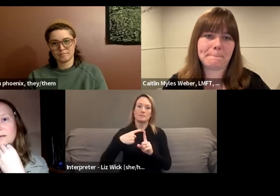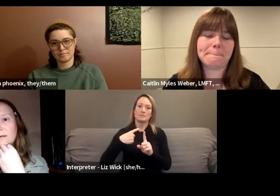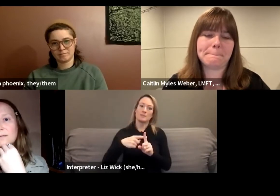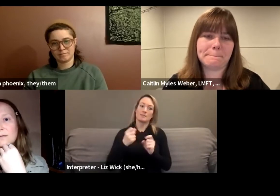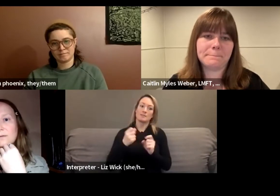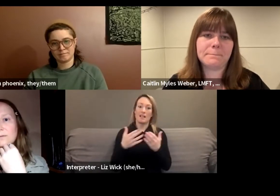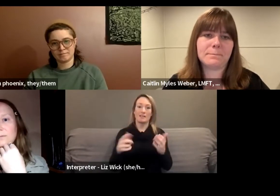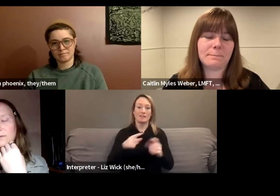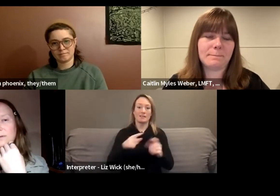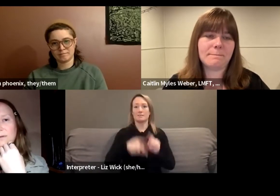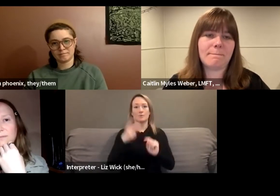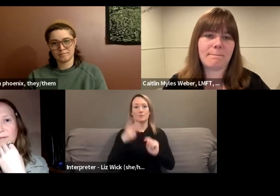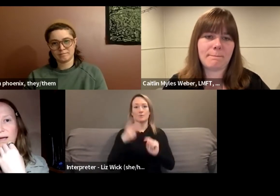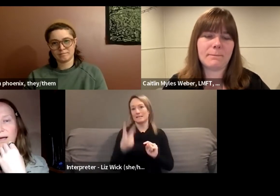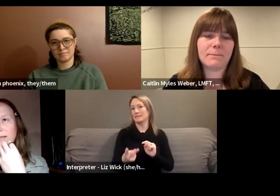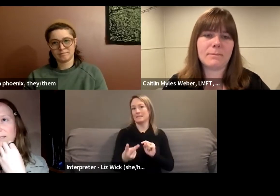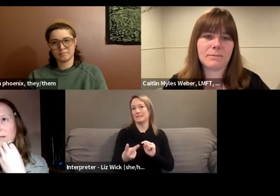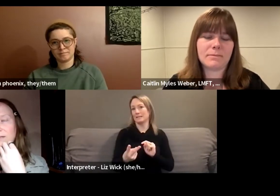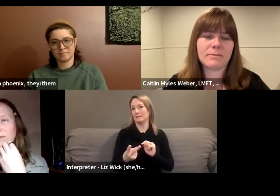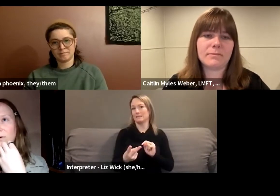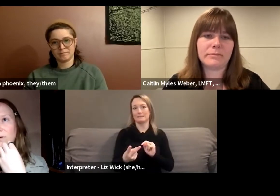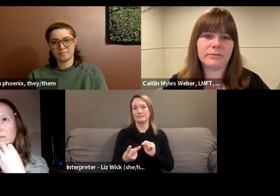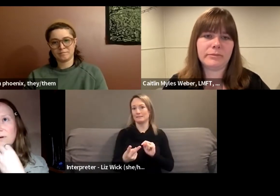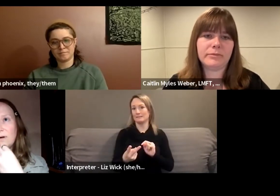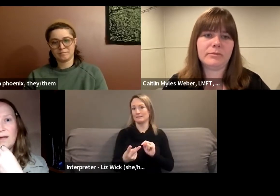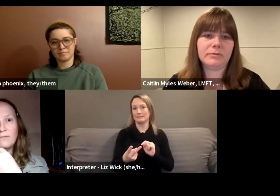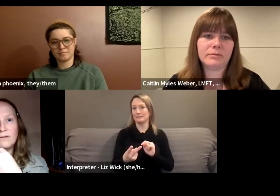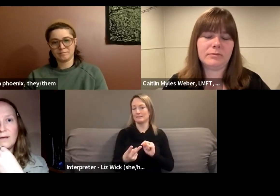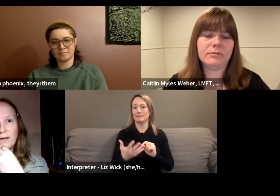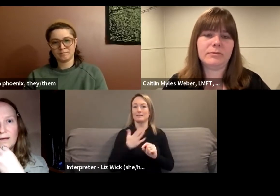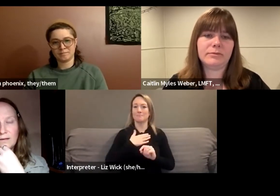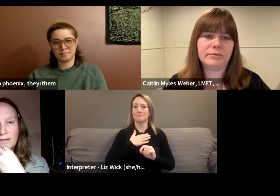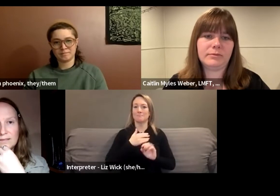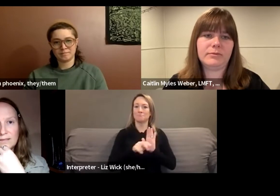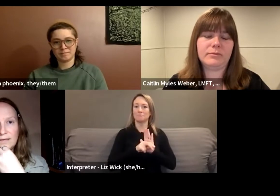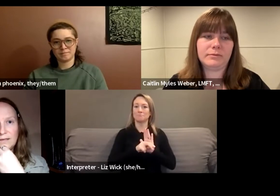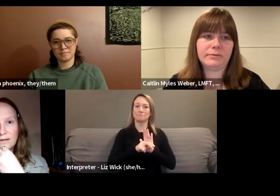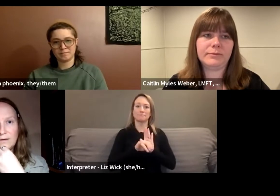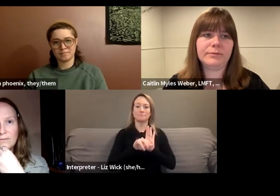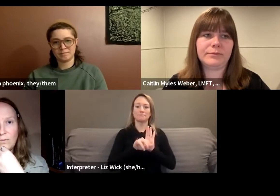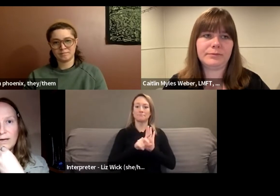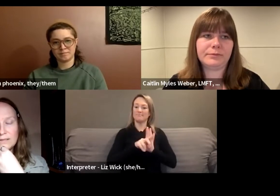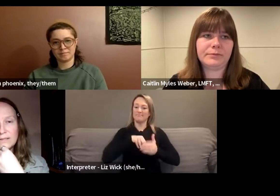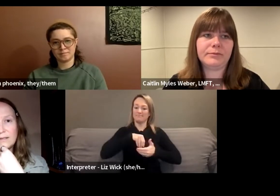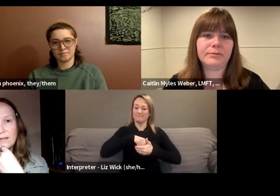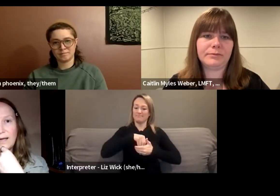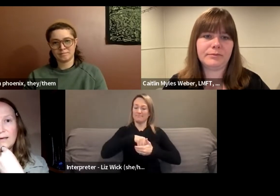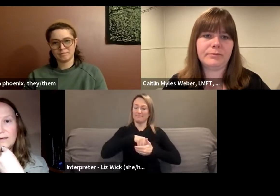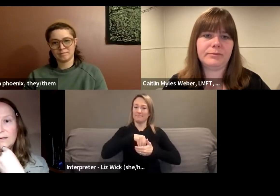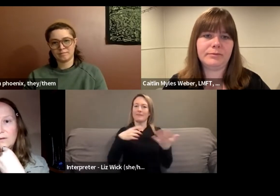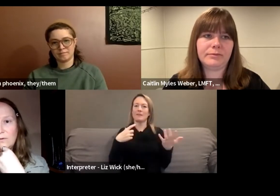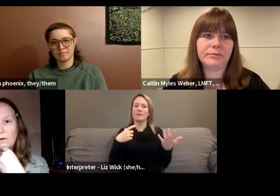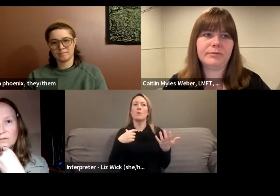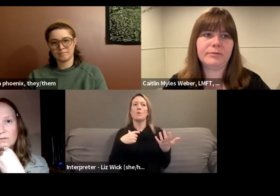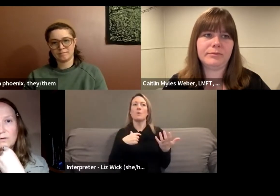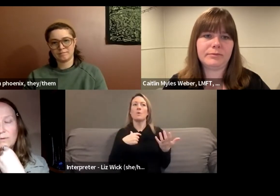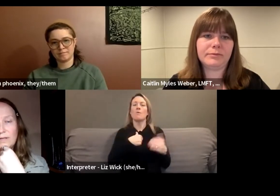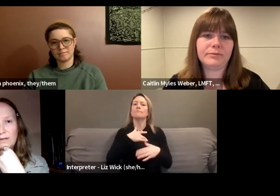And so I tend to focus very heavily on this idea of what is it that y'all struggle with